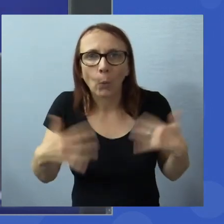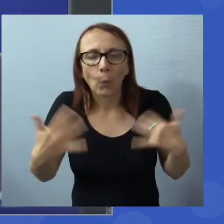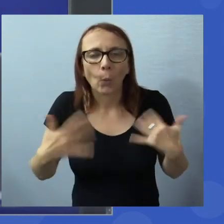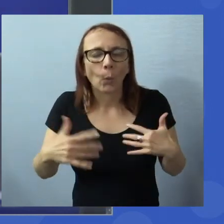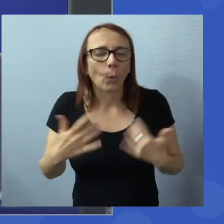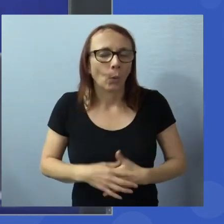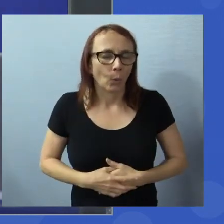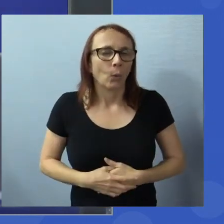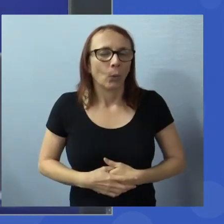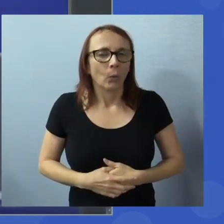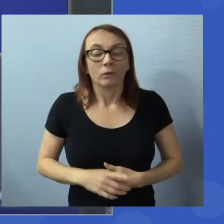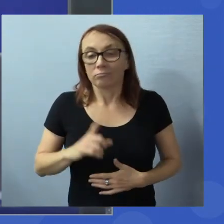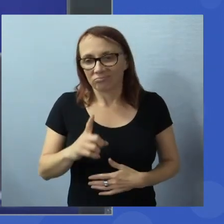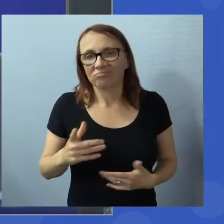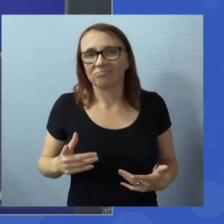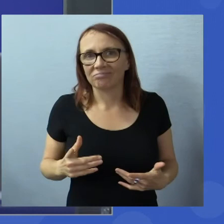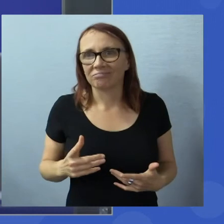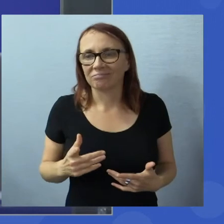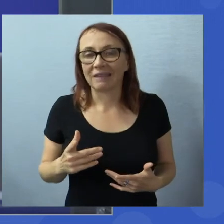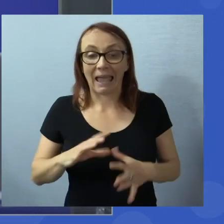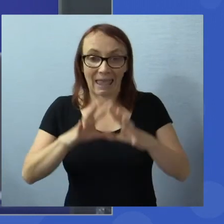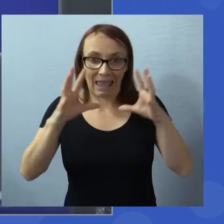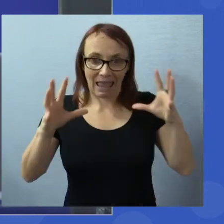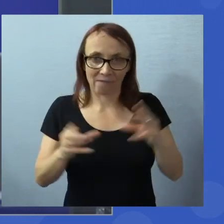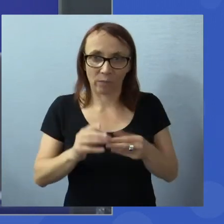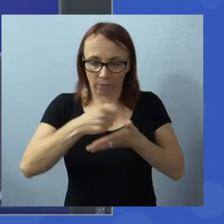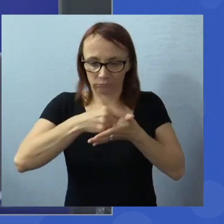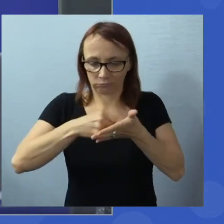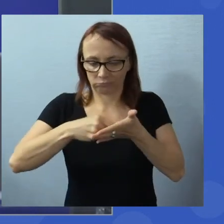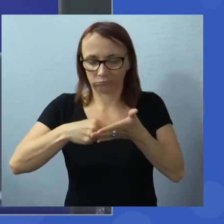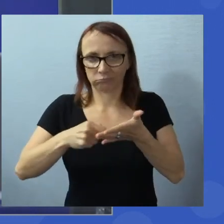you and but as I say everything will be written up in reports so it's not that